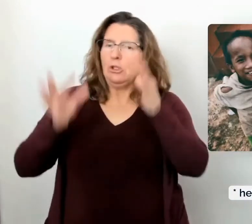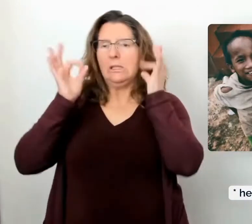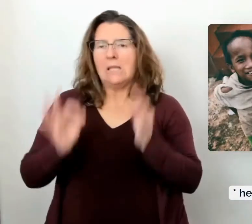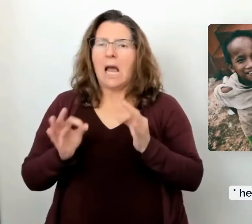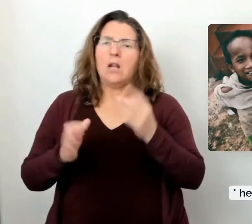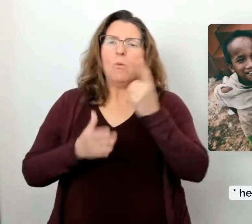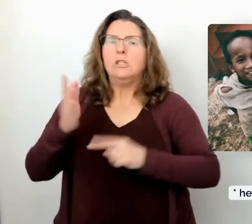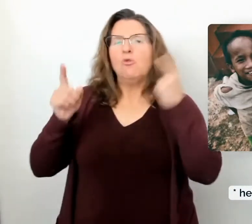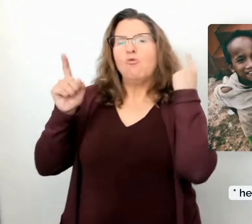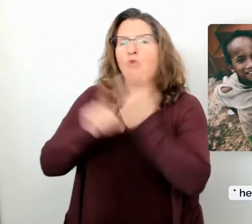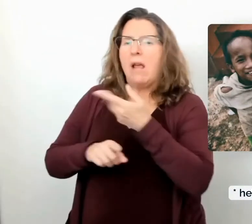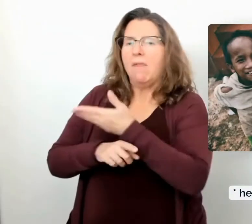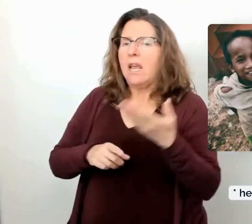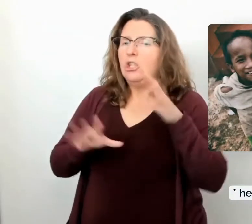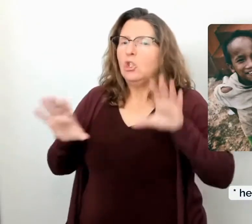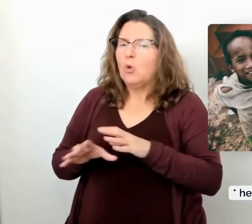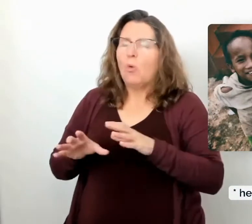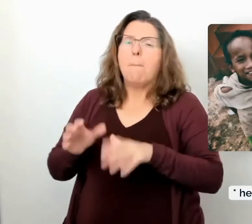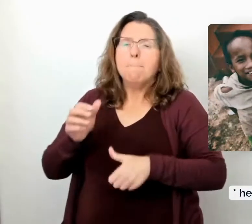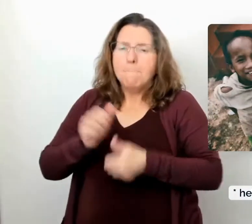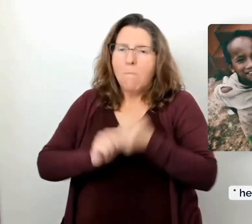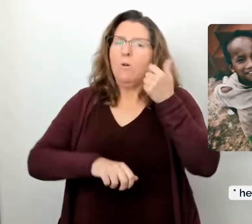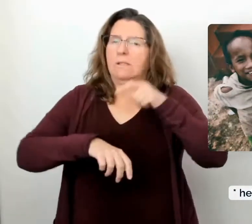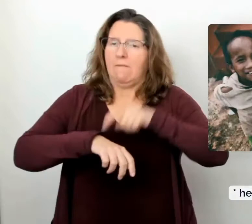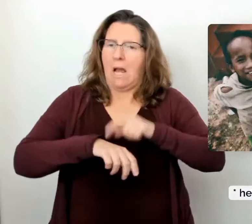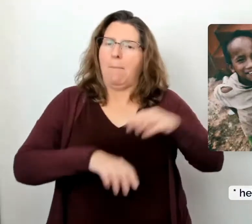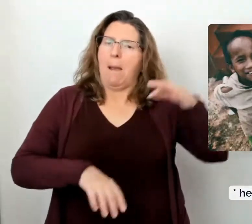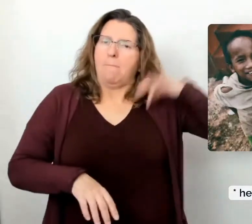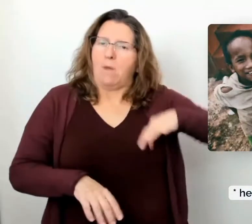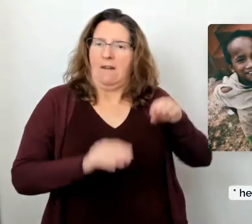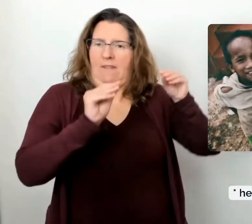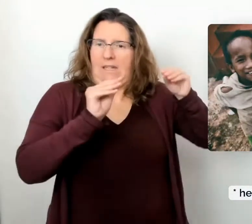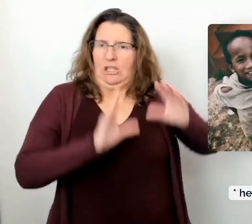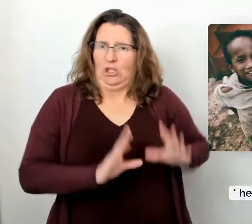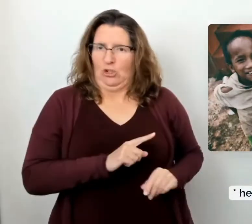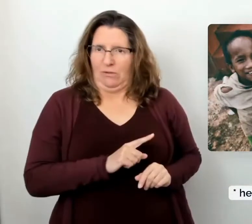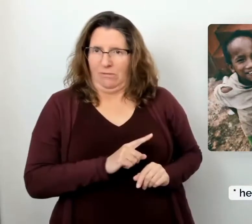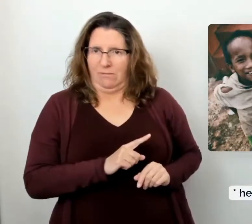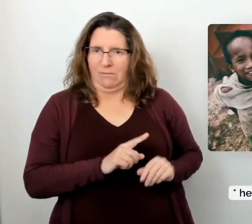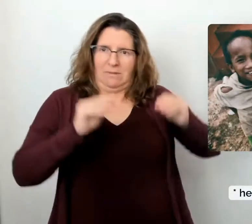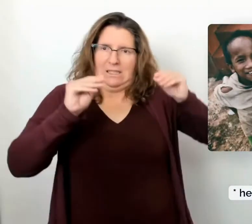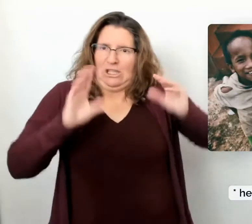I saw the teacher decide 'what right things to do were' - - which invariably helped the teacher.